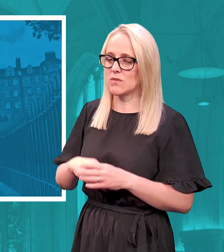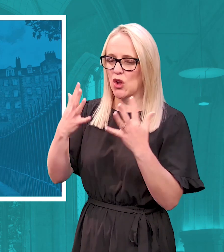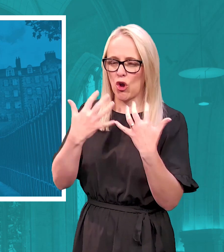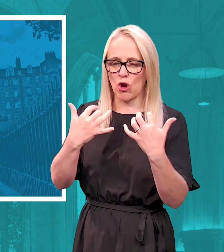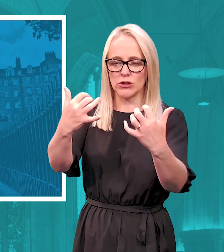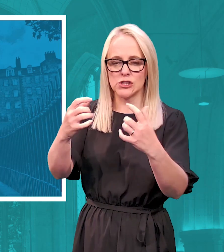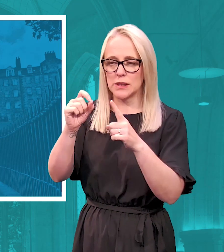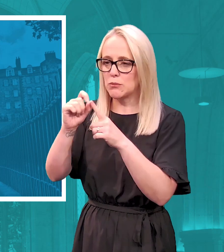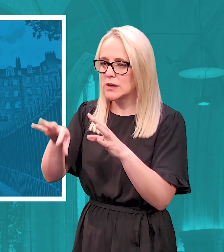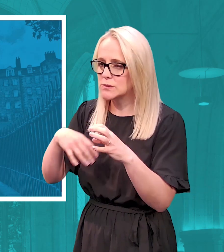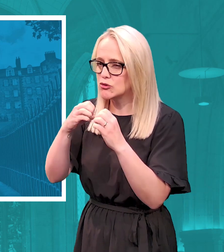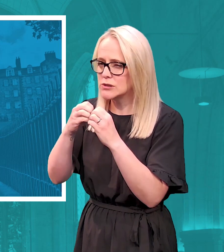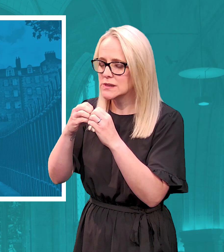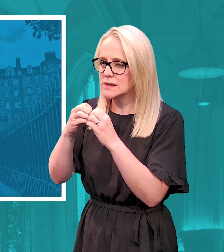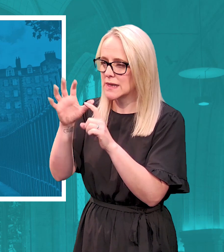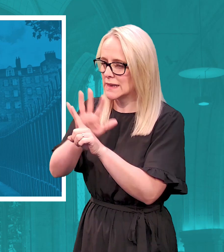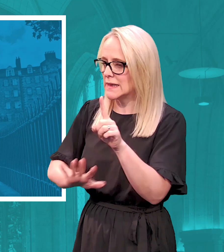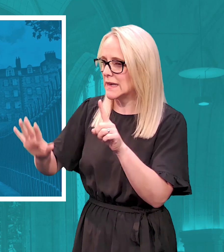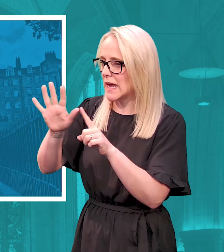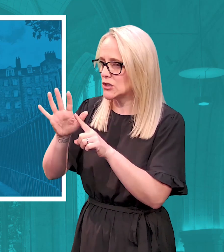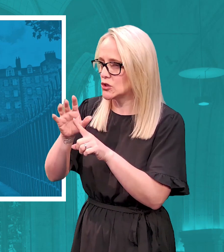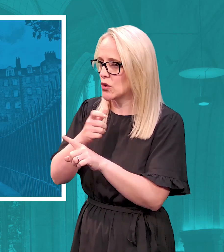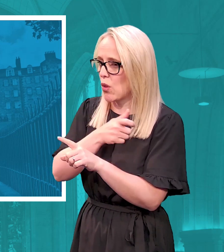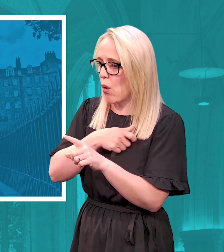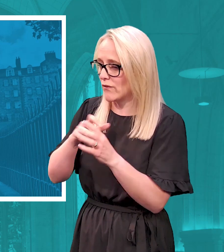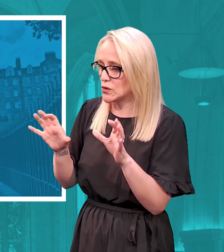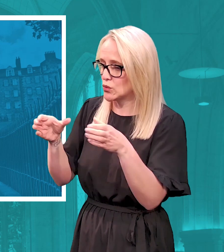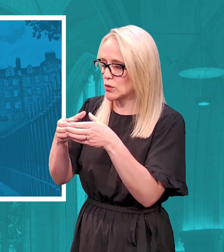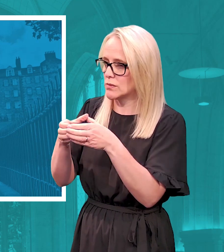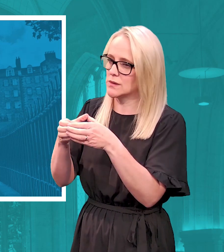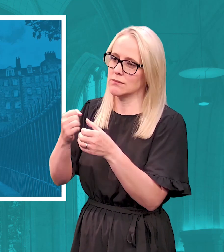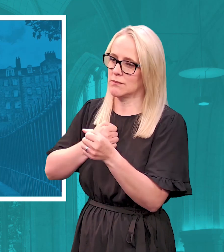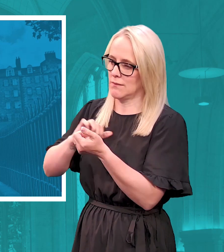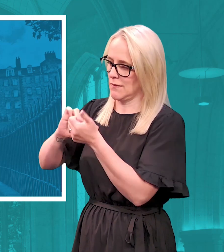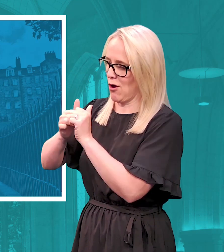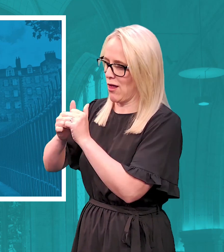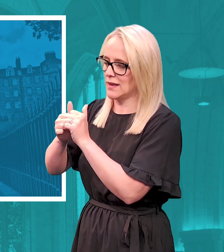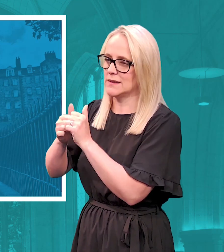national office groups, my fellow Trustees, and the great staff team of the Trustees